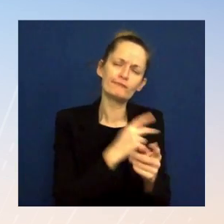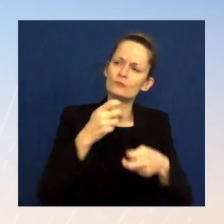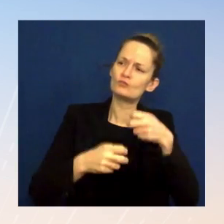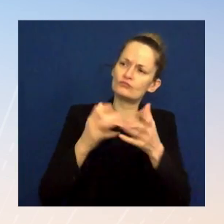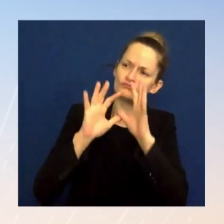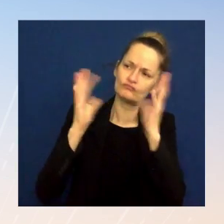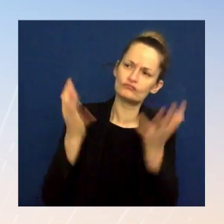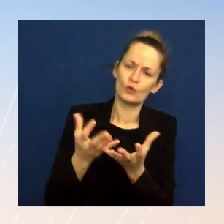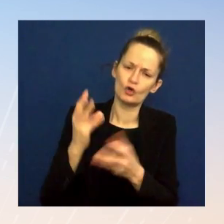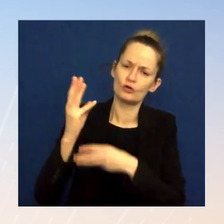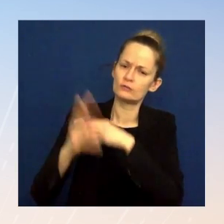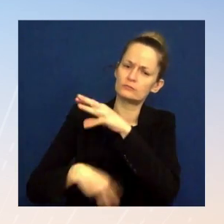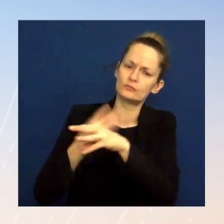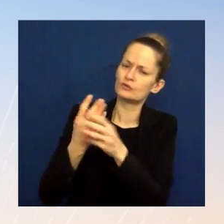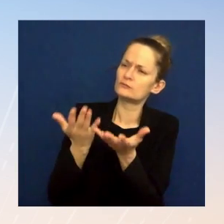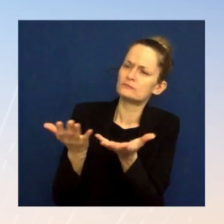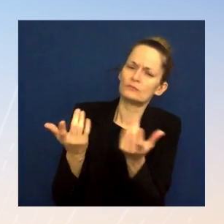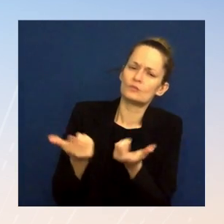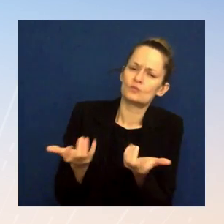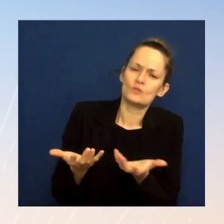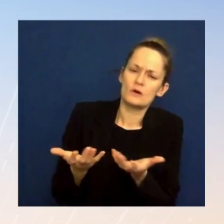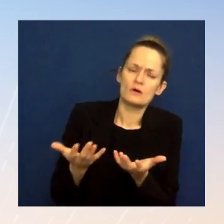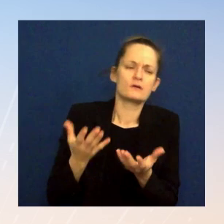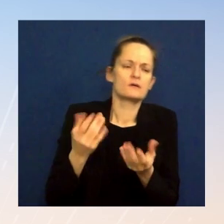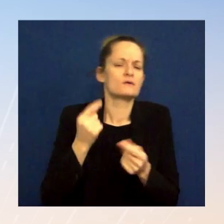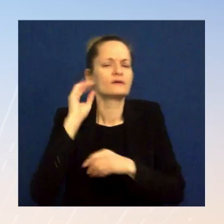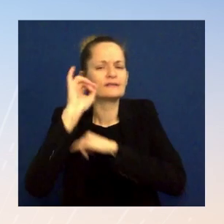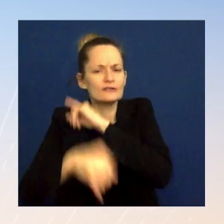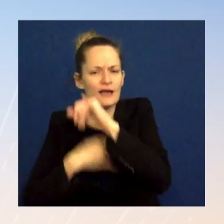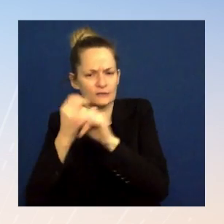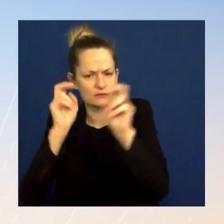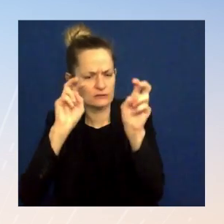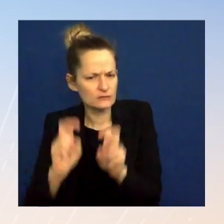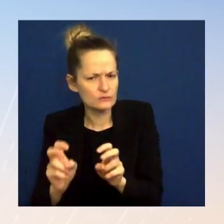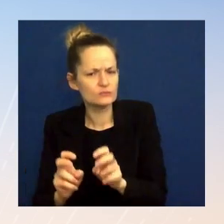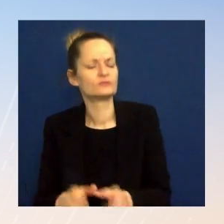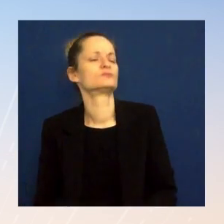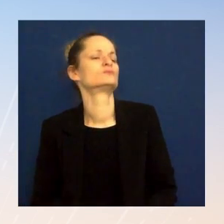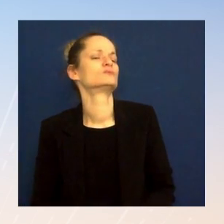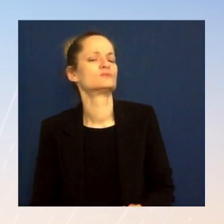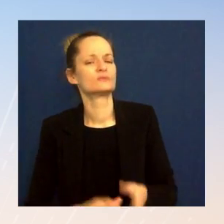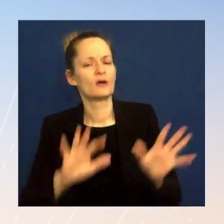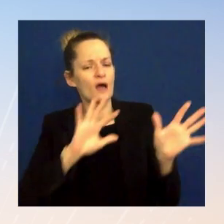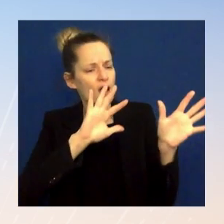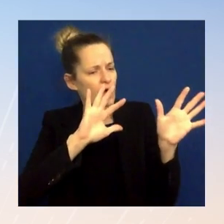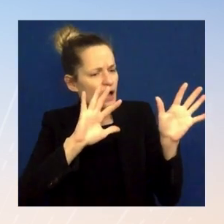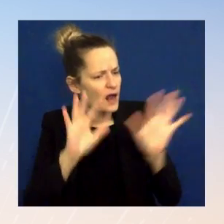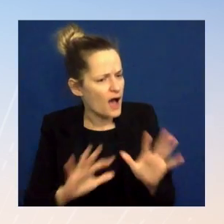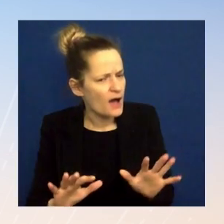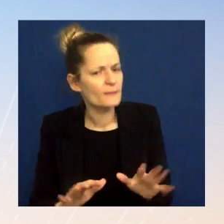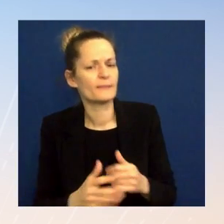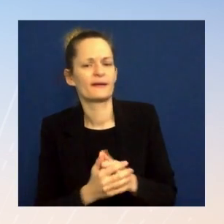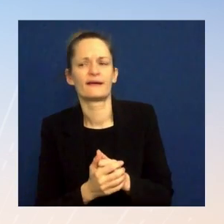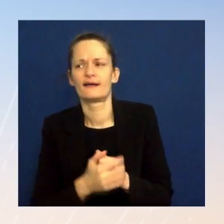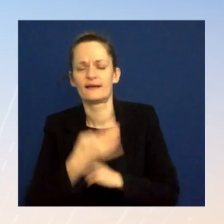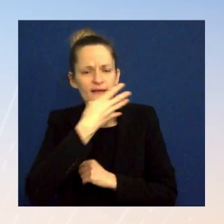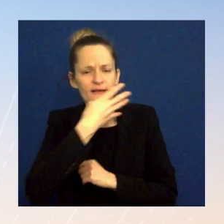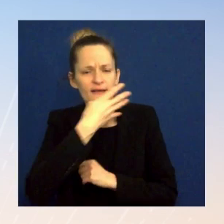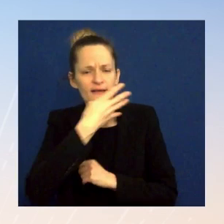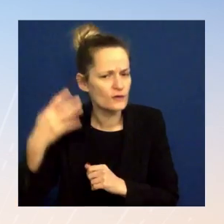they'll be talking about climate and migration and income inequality and other issues that are very top of mind for both of them.